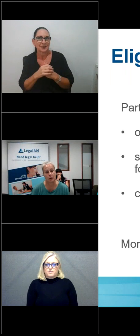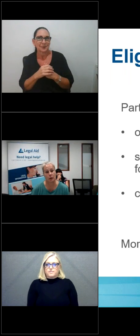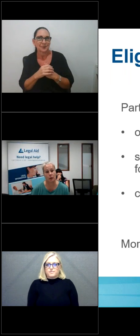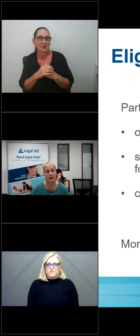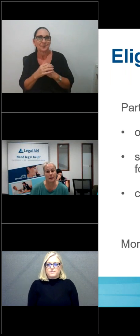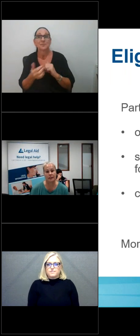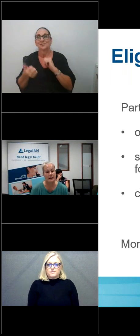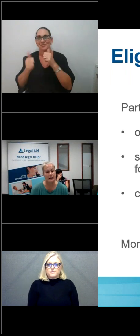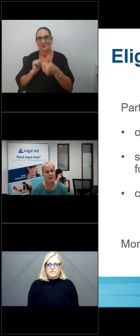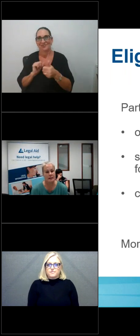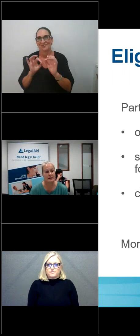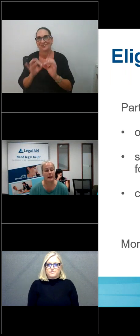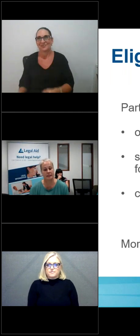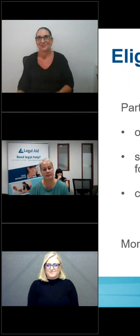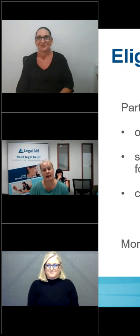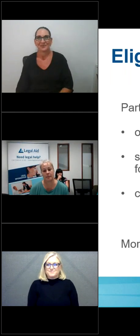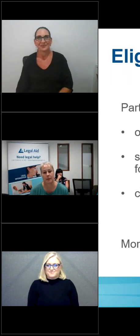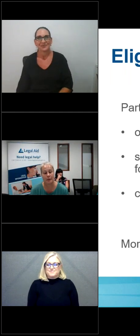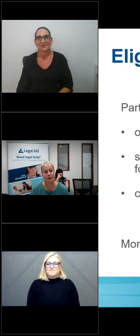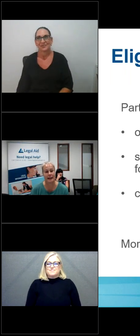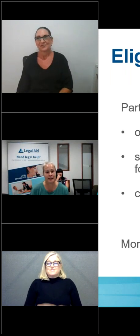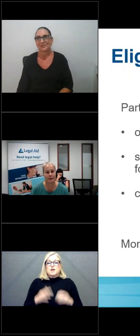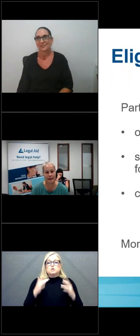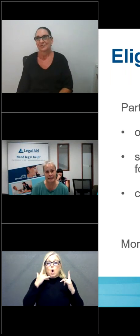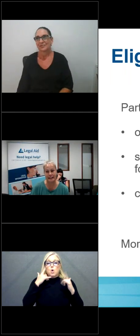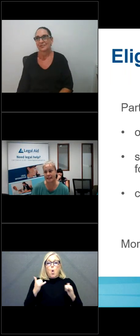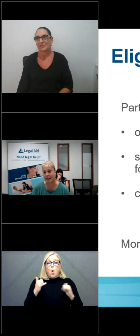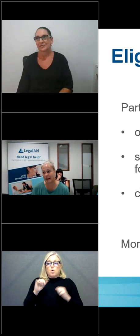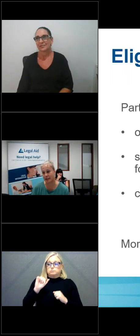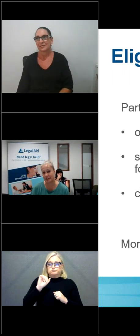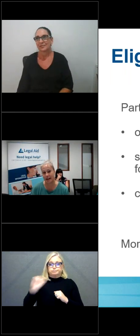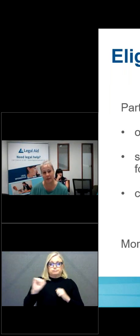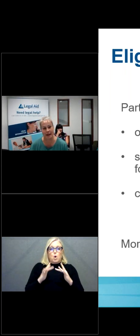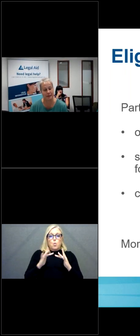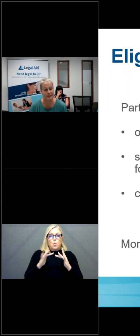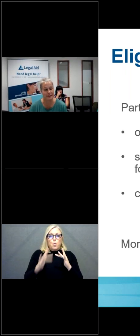about the court's website now that is um probably out of anything that maybe you take away from